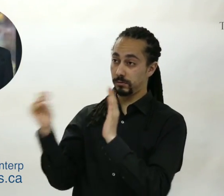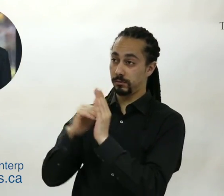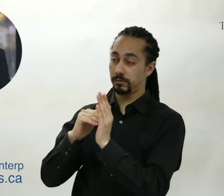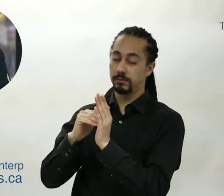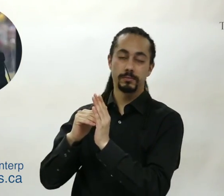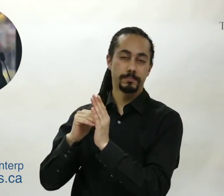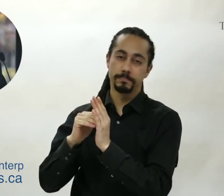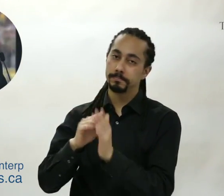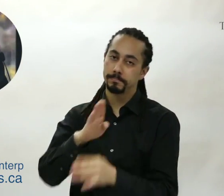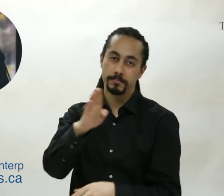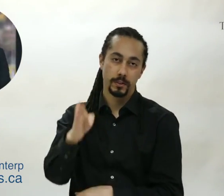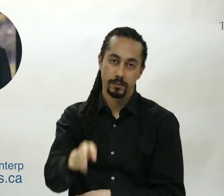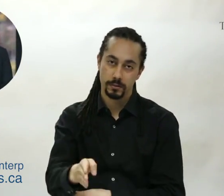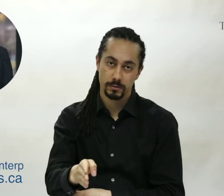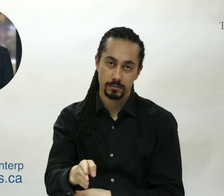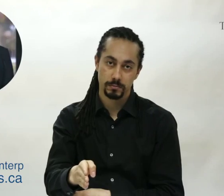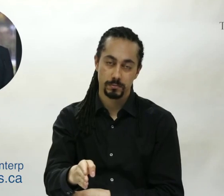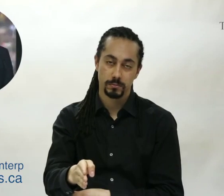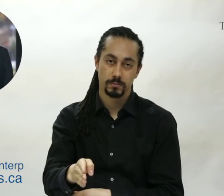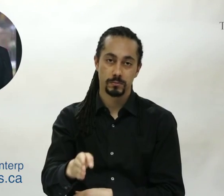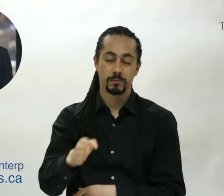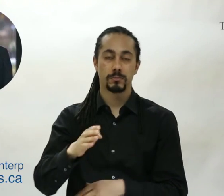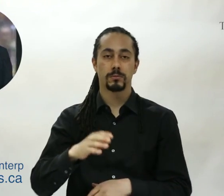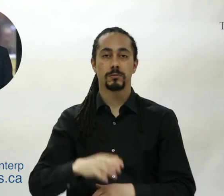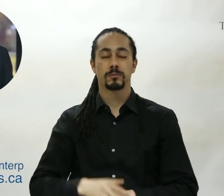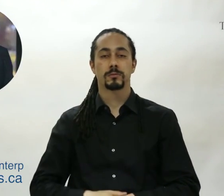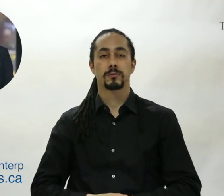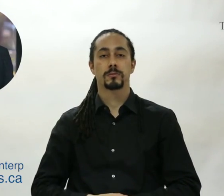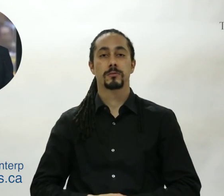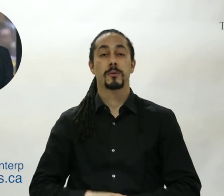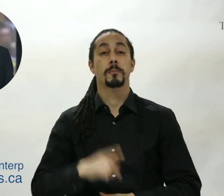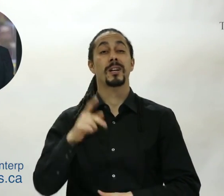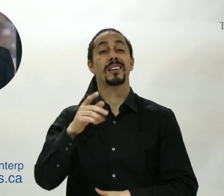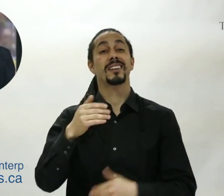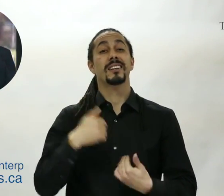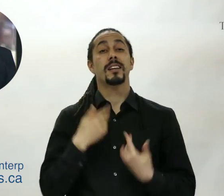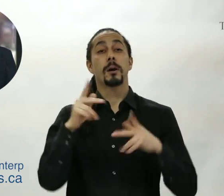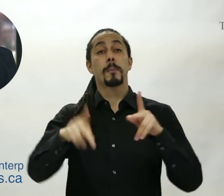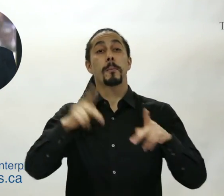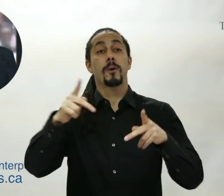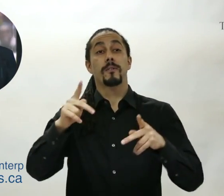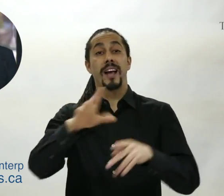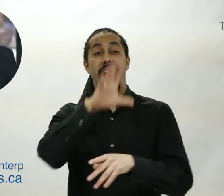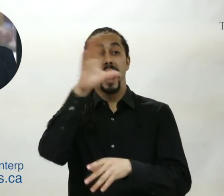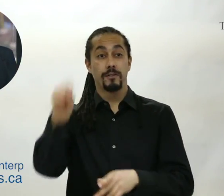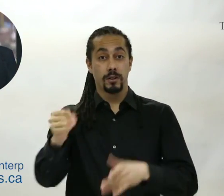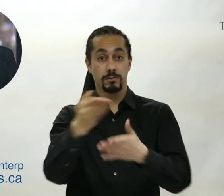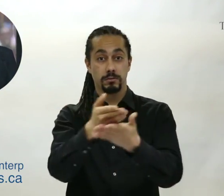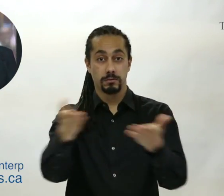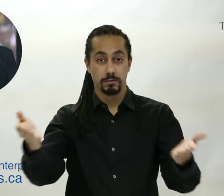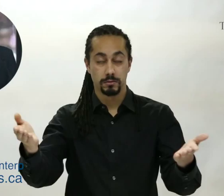But let me say to the young people of Africa